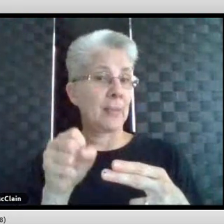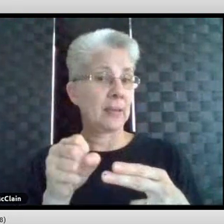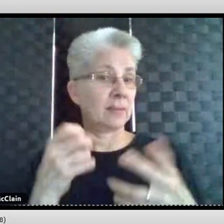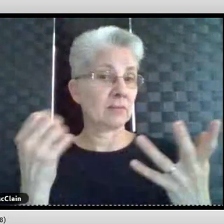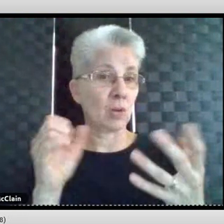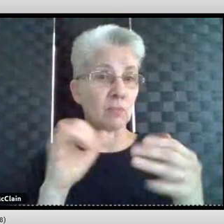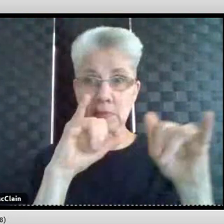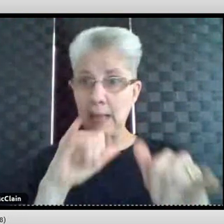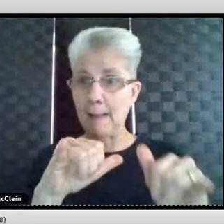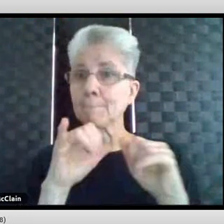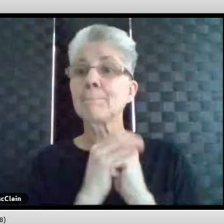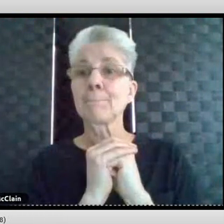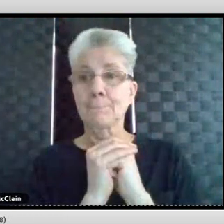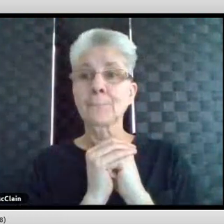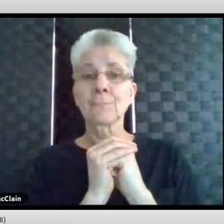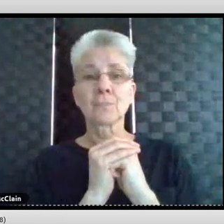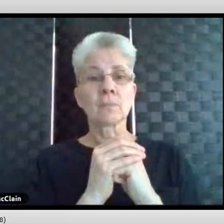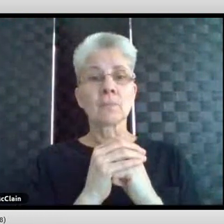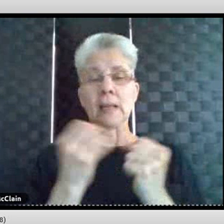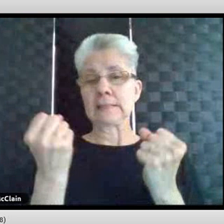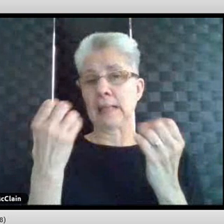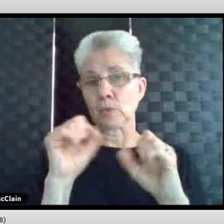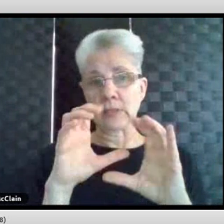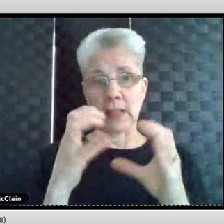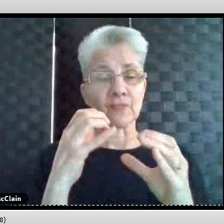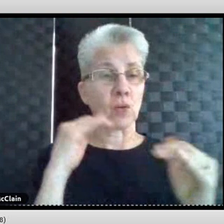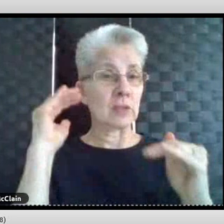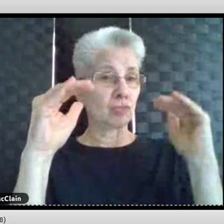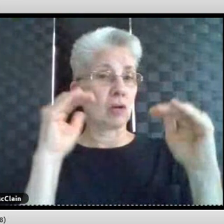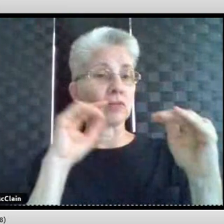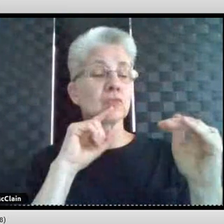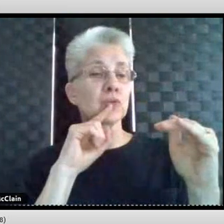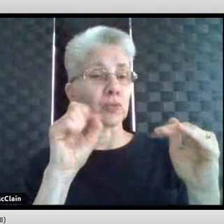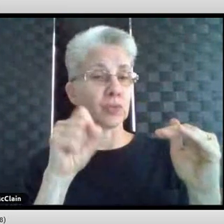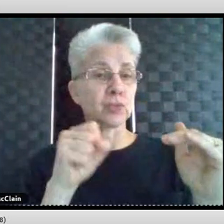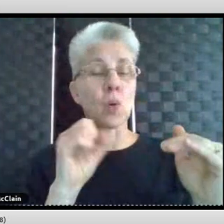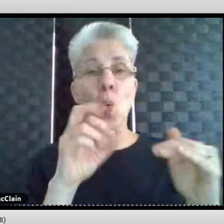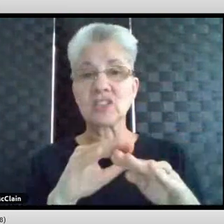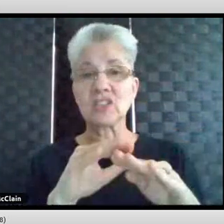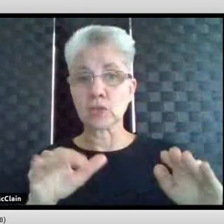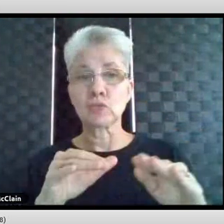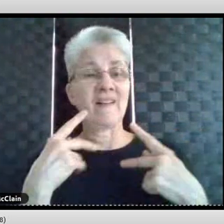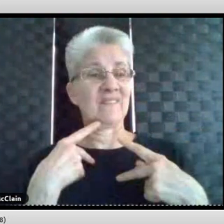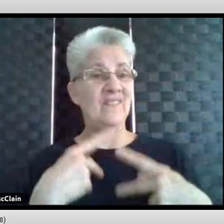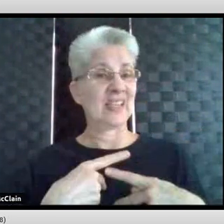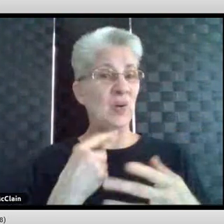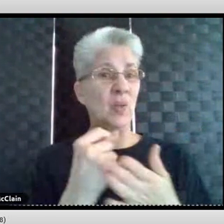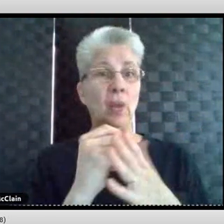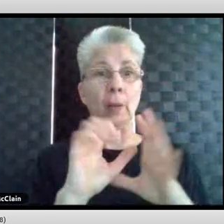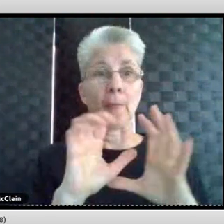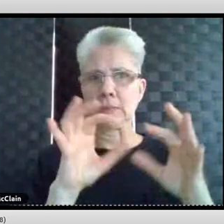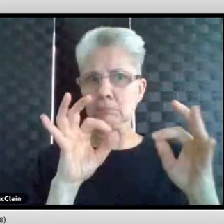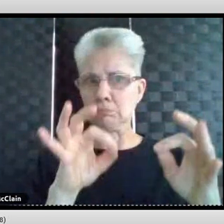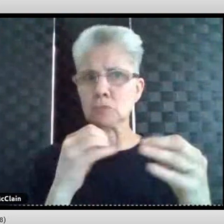So -- "Sign language classes for adults," absolutely, "and/or children," "physical therapy classes."